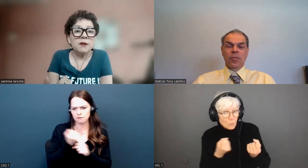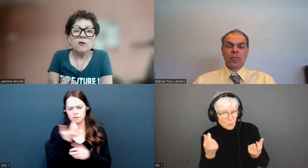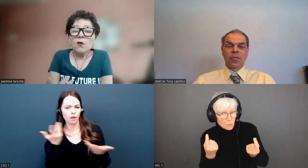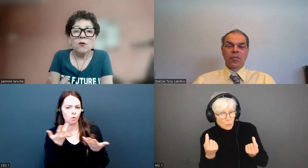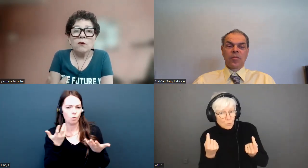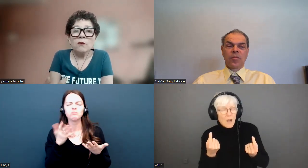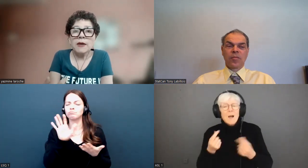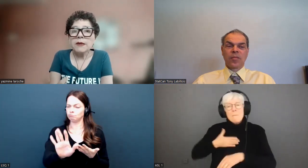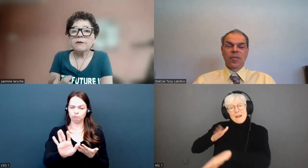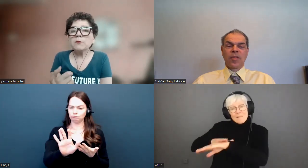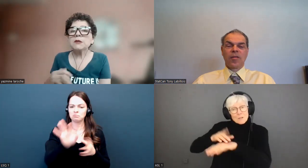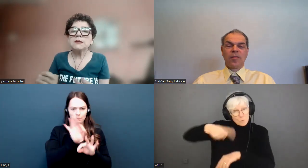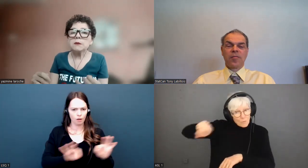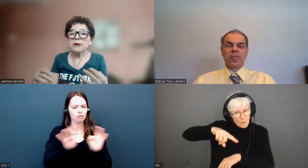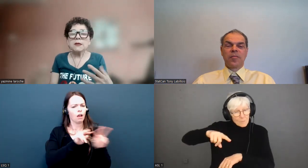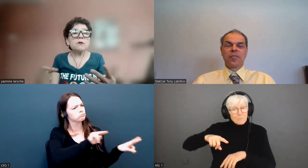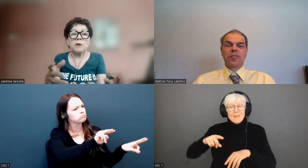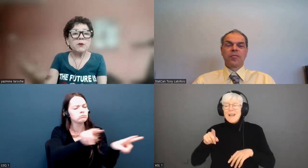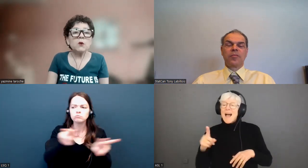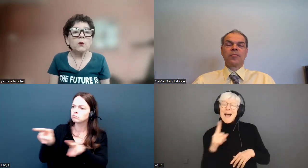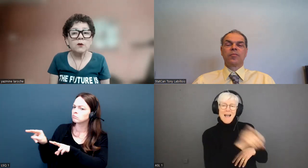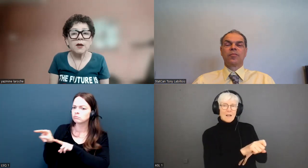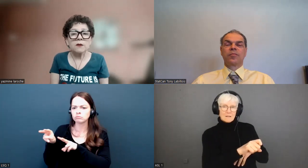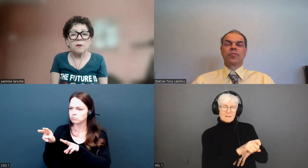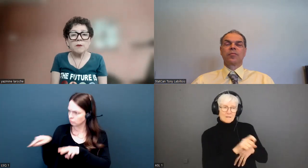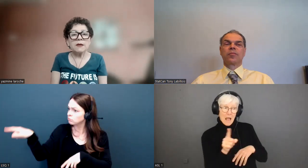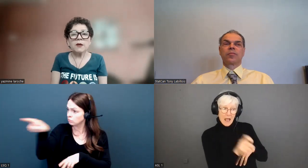that you know who may be living with a disability or the people you work with who may be living